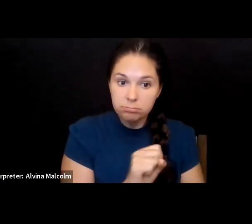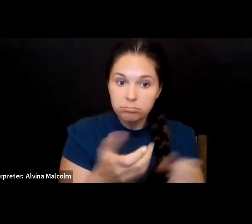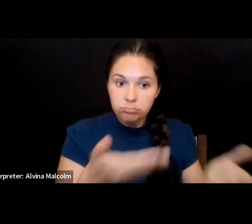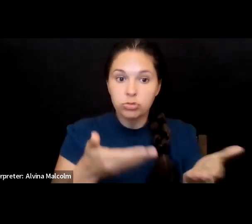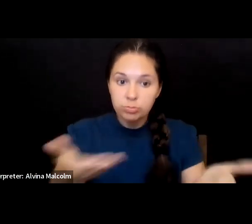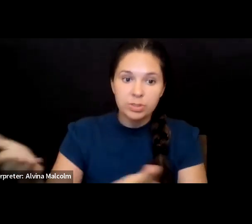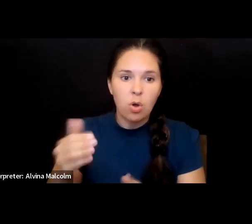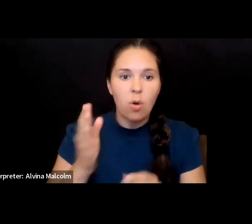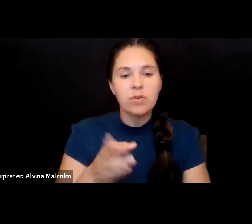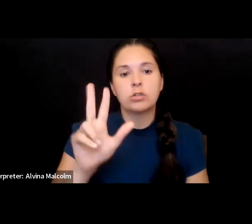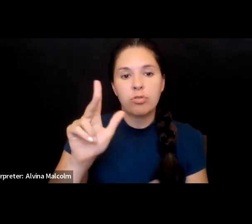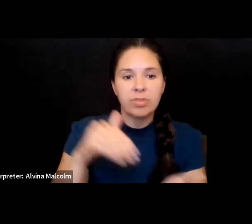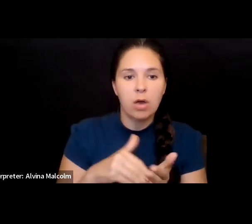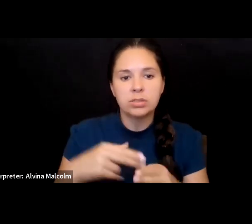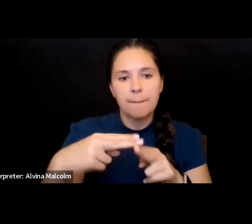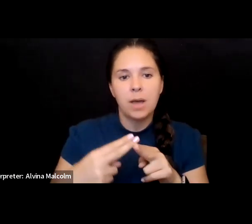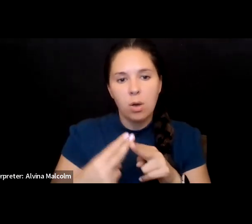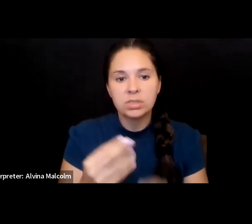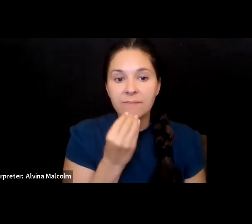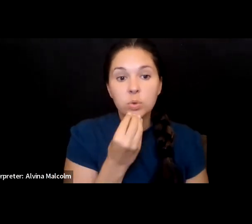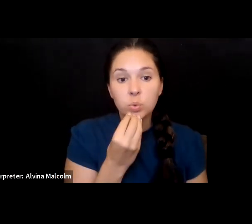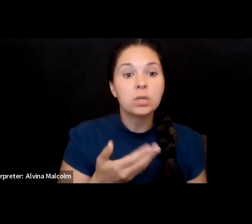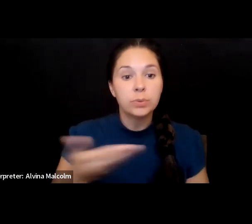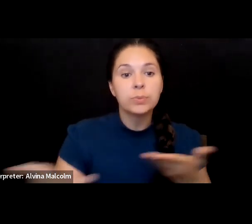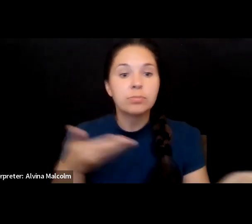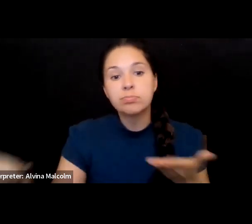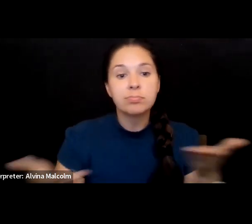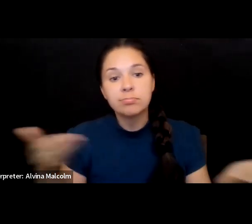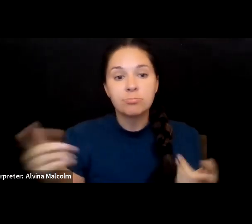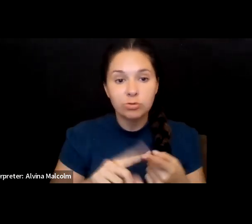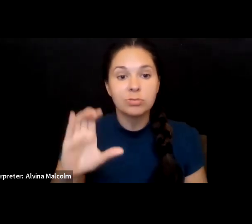sheltering in place is what we're talking about. That was very